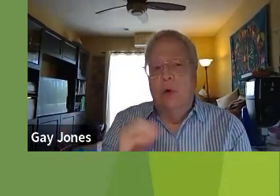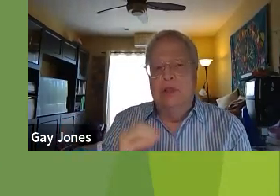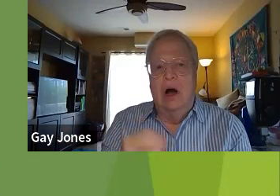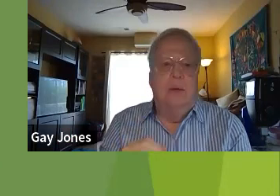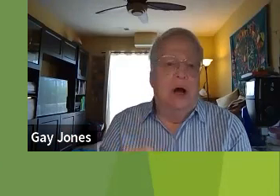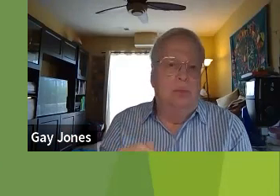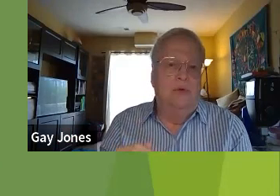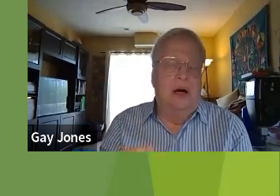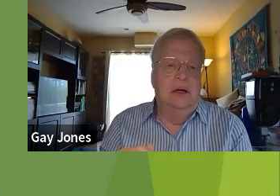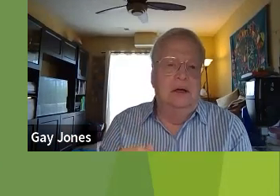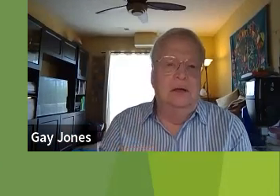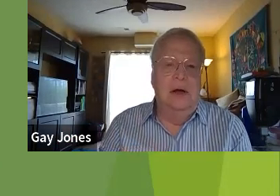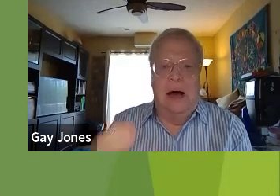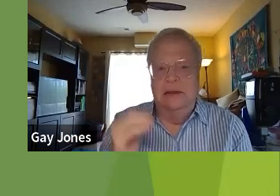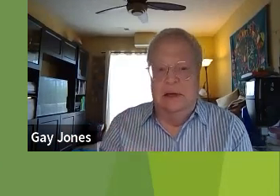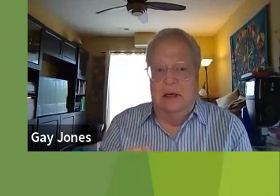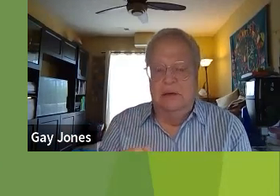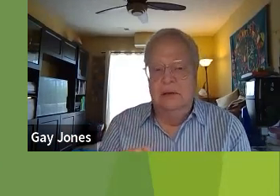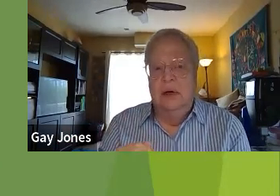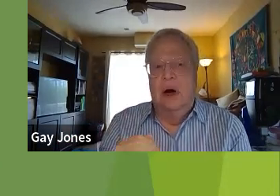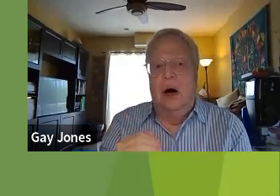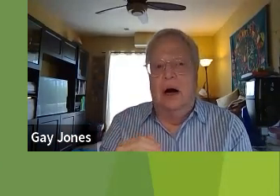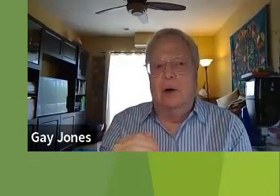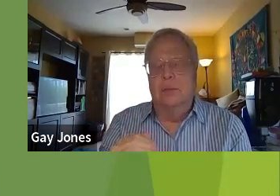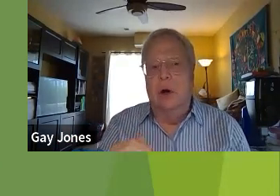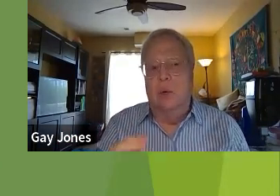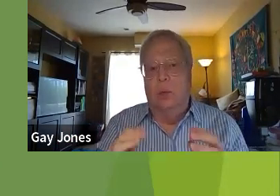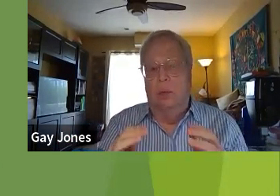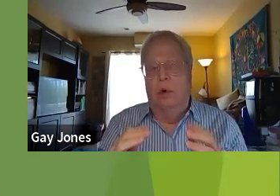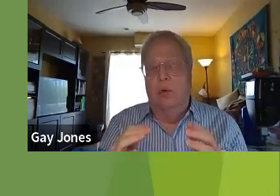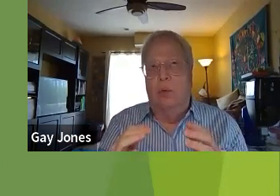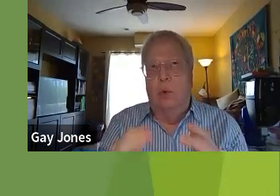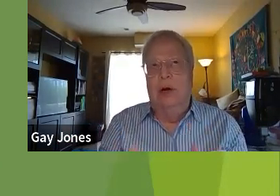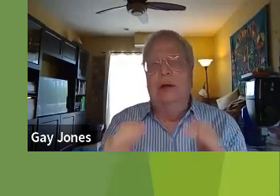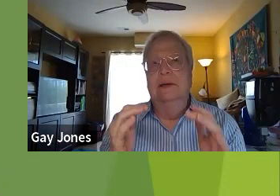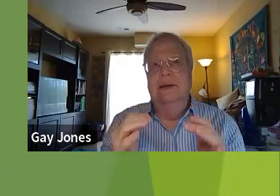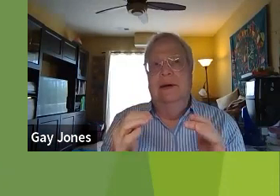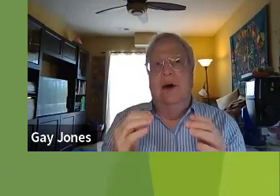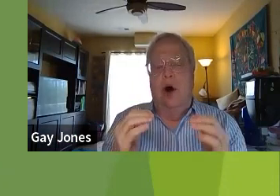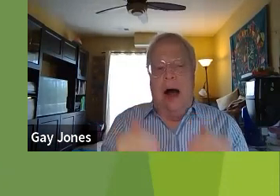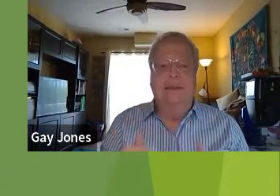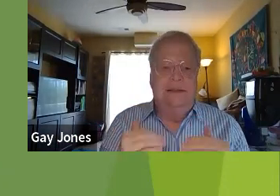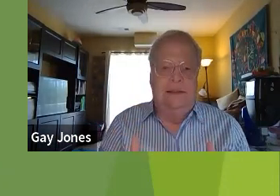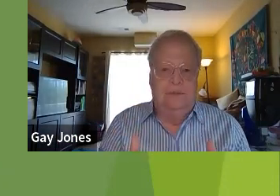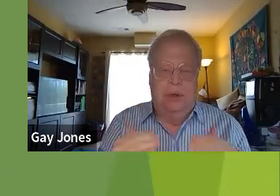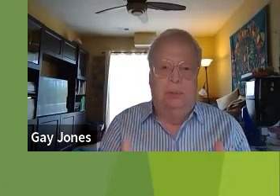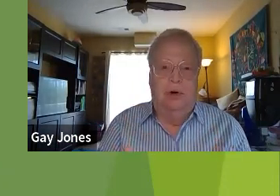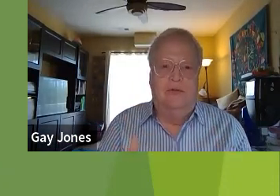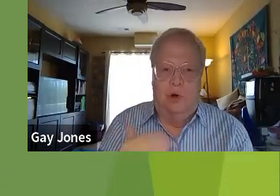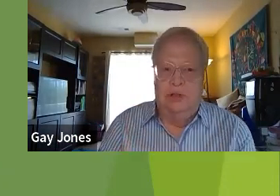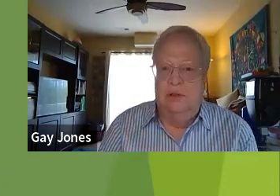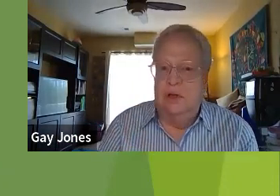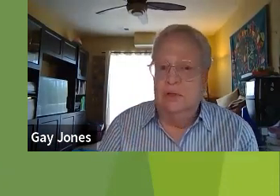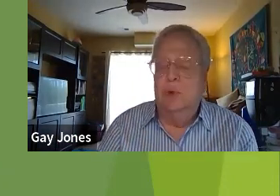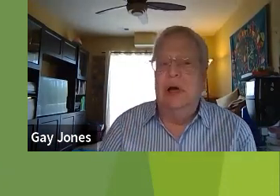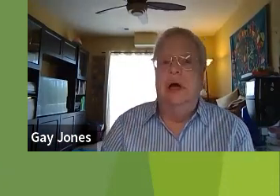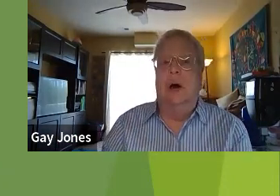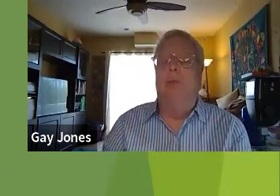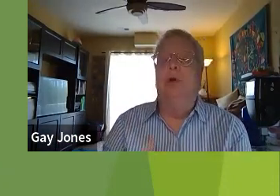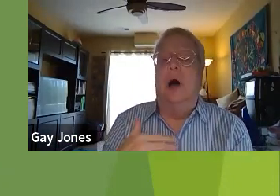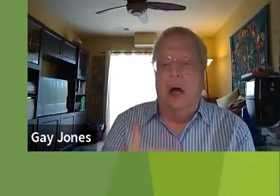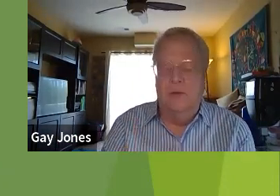When we talk about providing access, we are asking people, for instance, when they apply